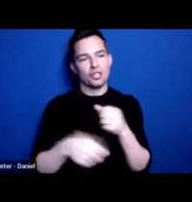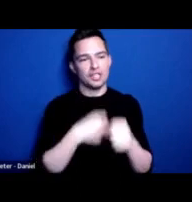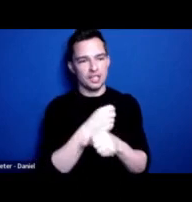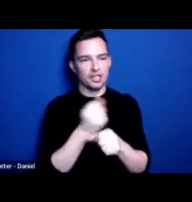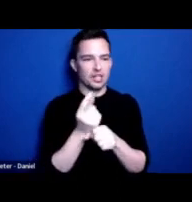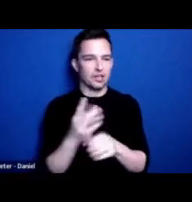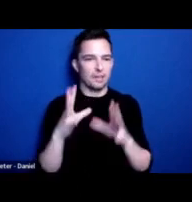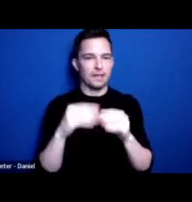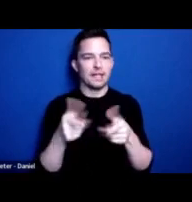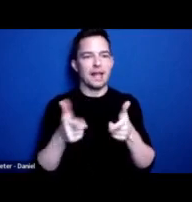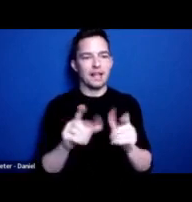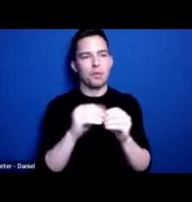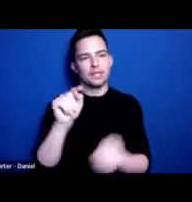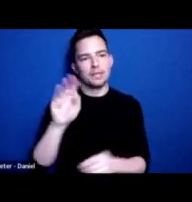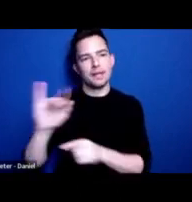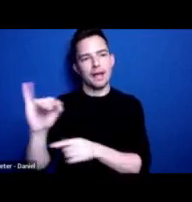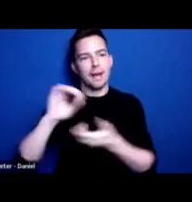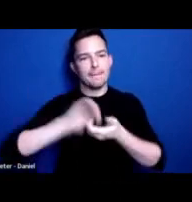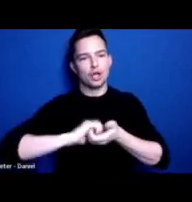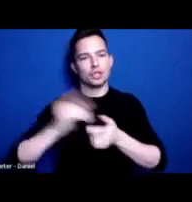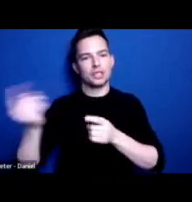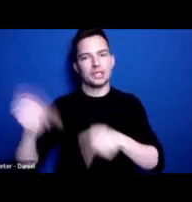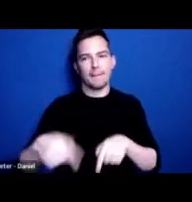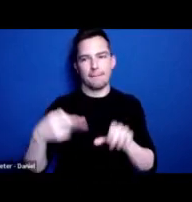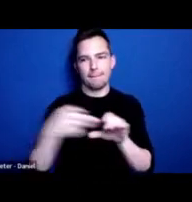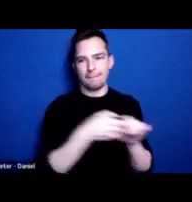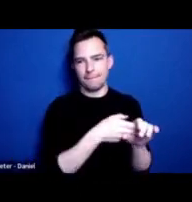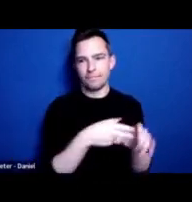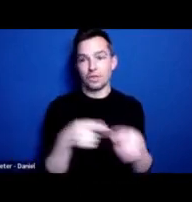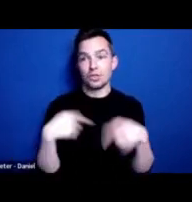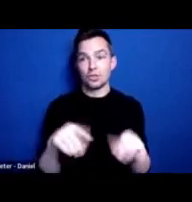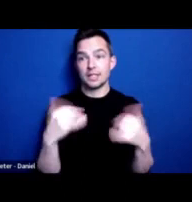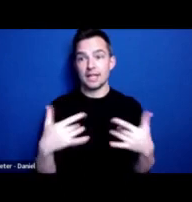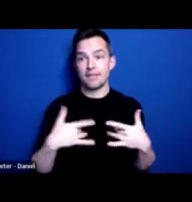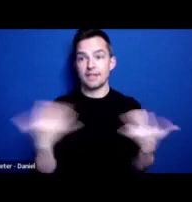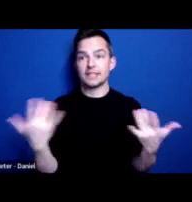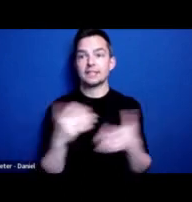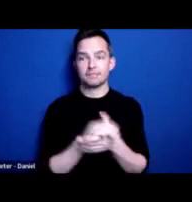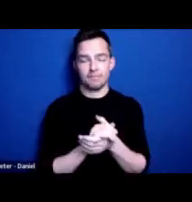more TBI partners to attend. During today's event, we will highlight our federal partners